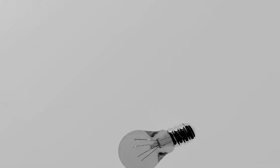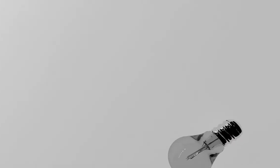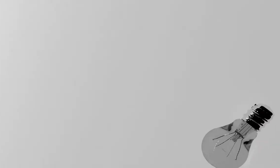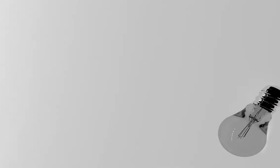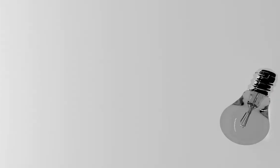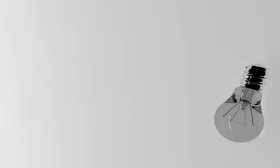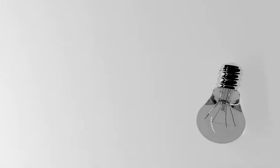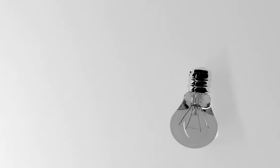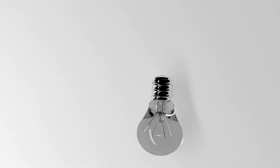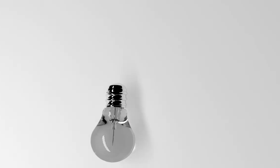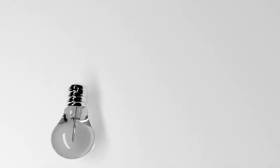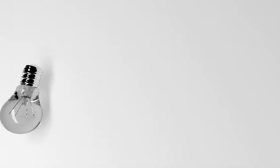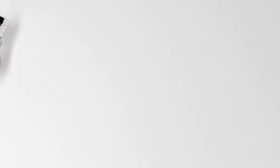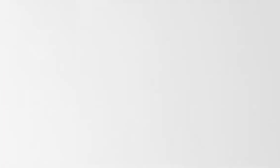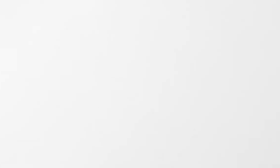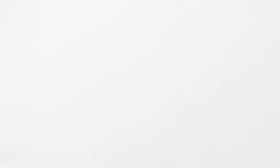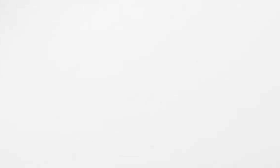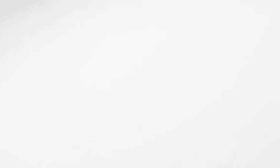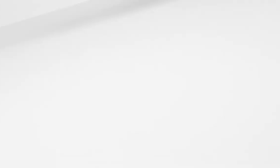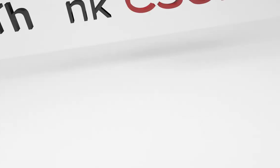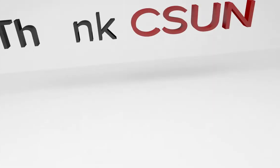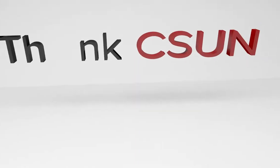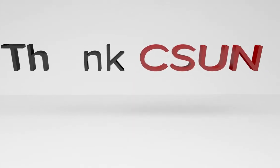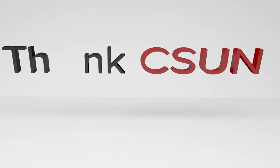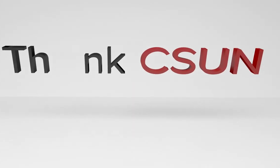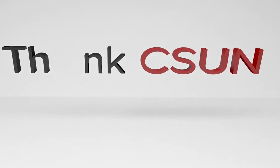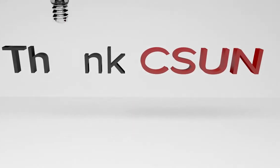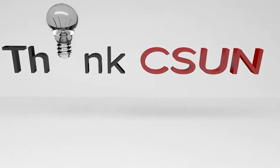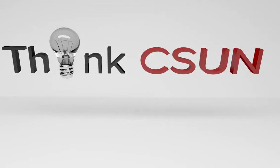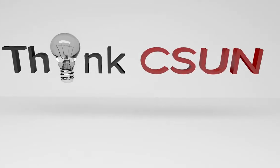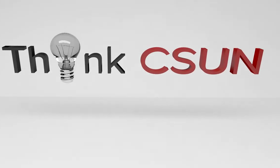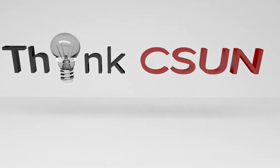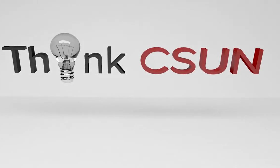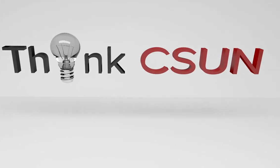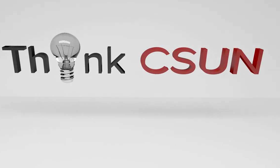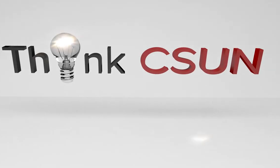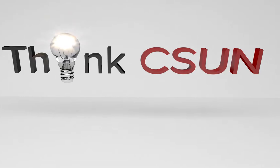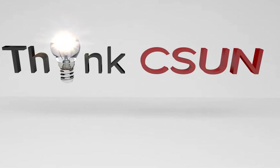(Sound of a light bulb rolling across the floor, with music playing in the background)